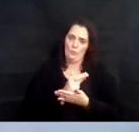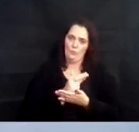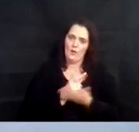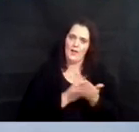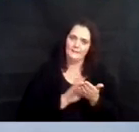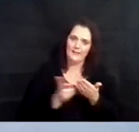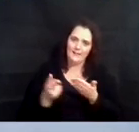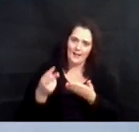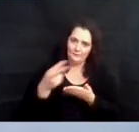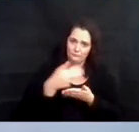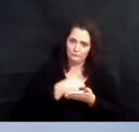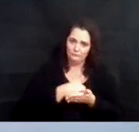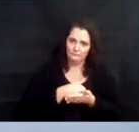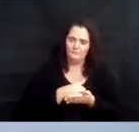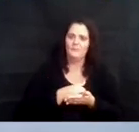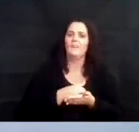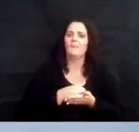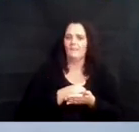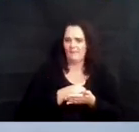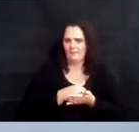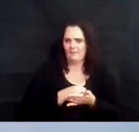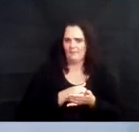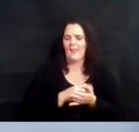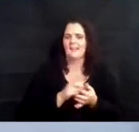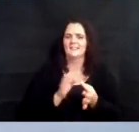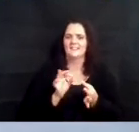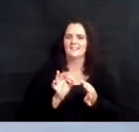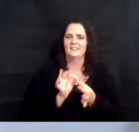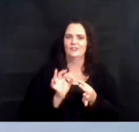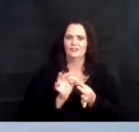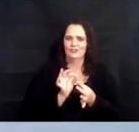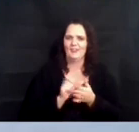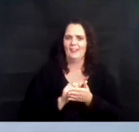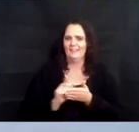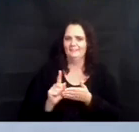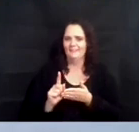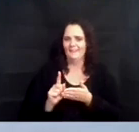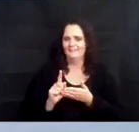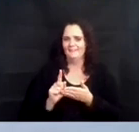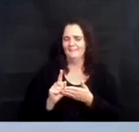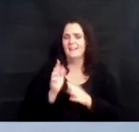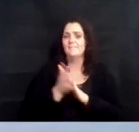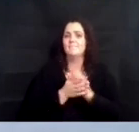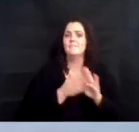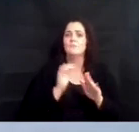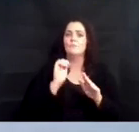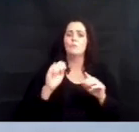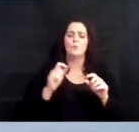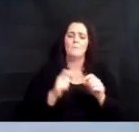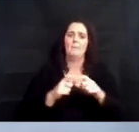going to stitch it back together to make a small drawing puppet. So, you don't want to do this too large, it has to be